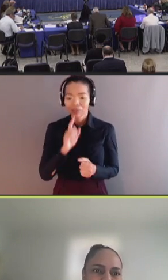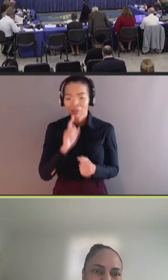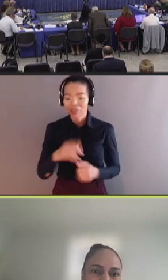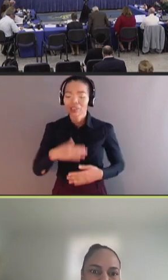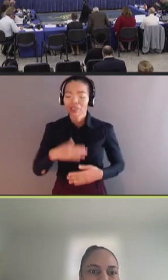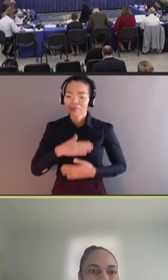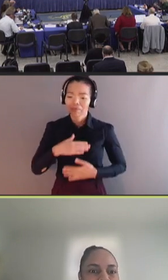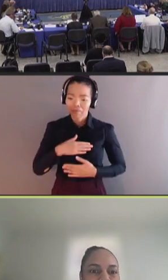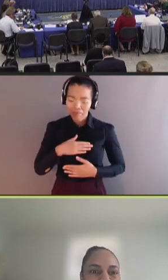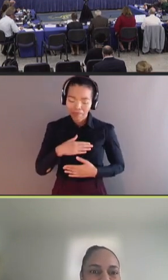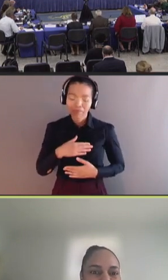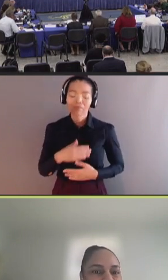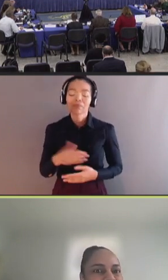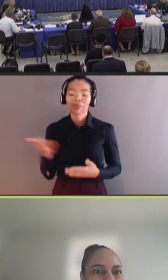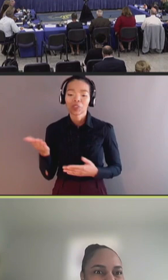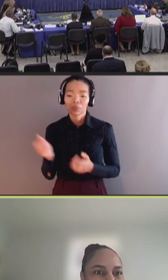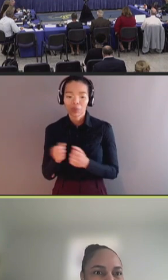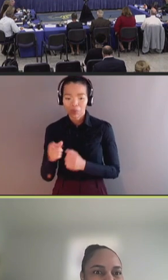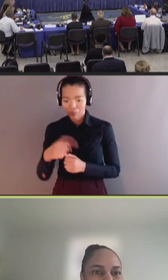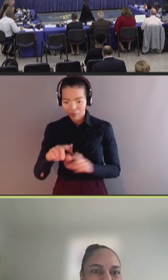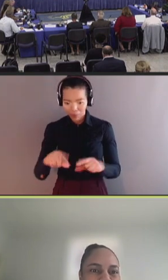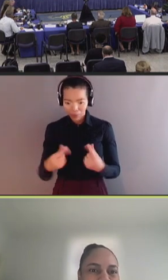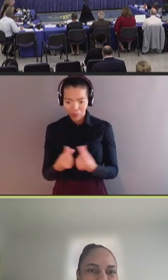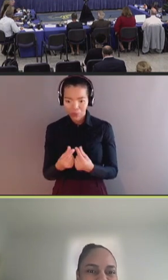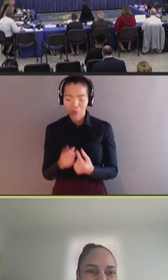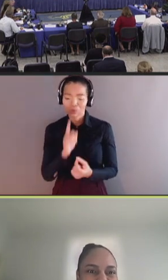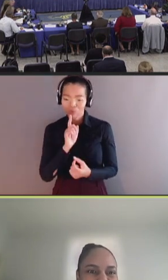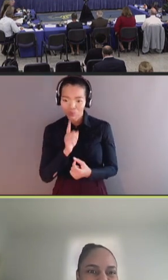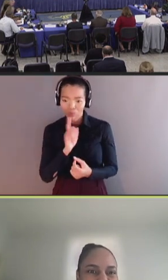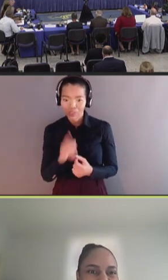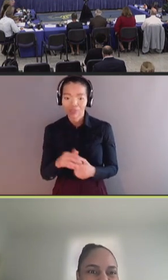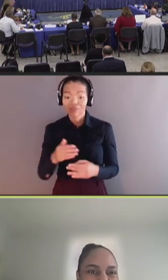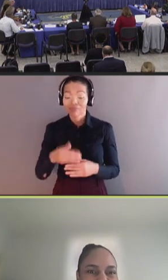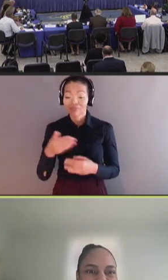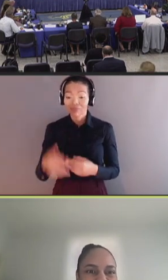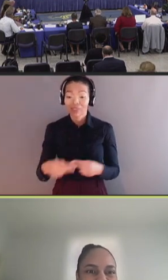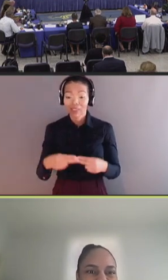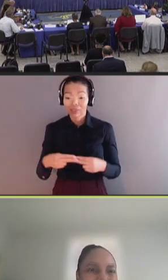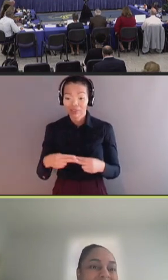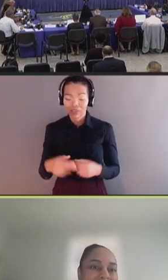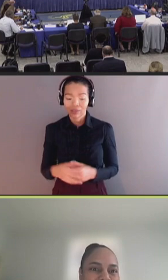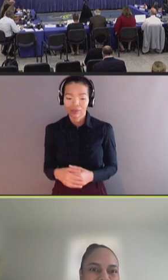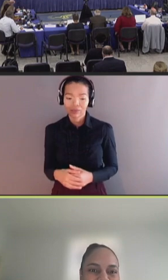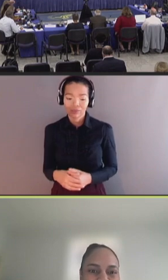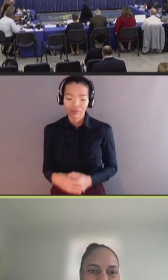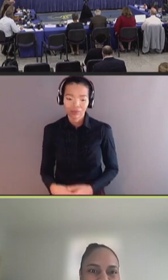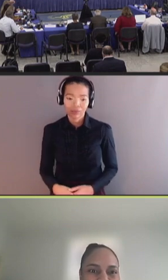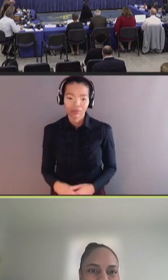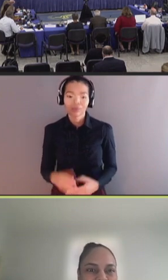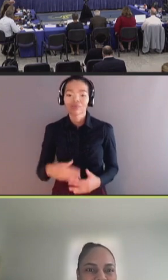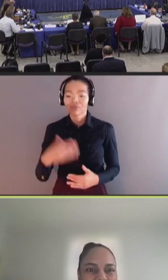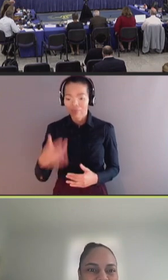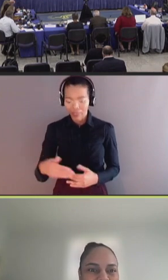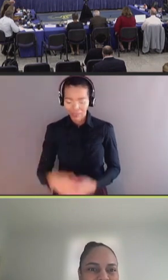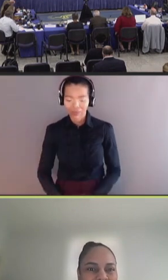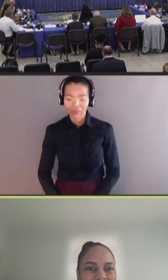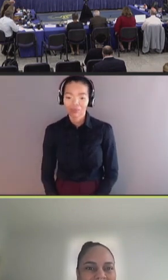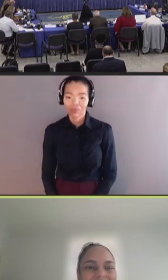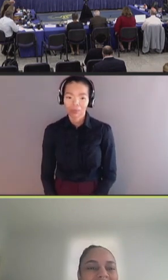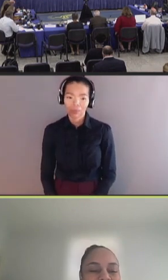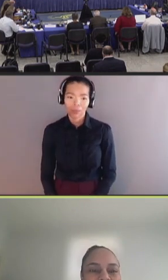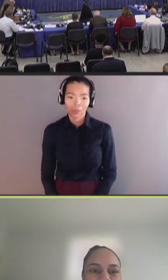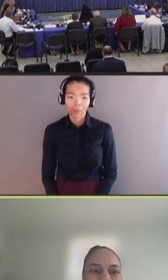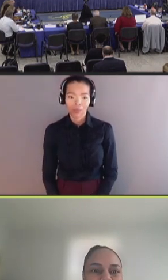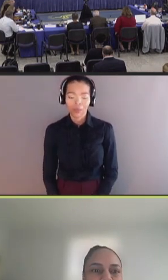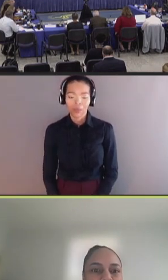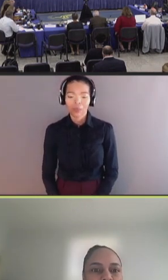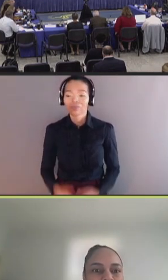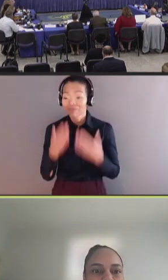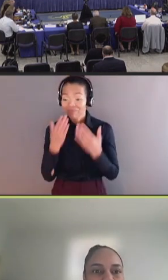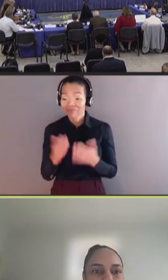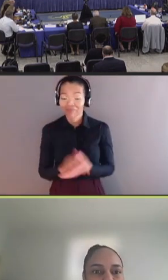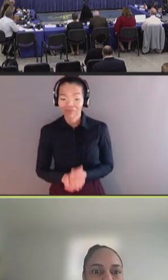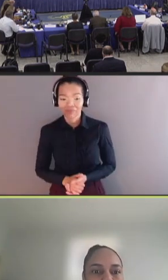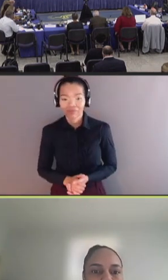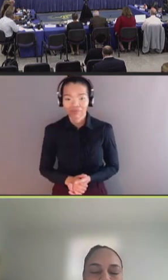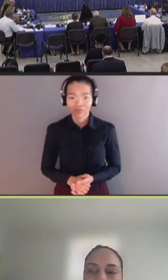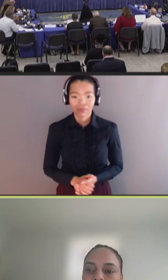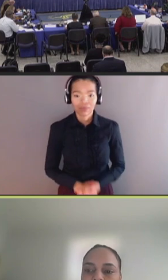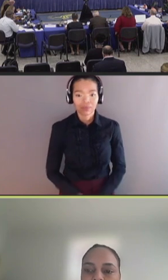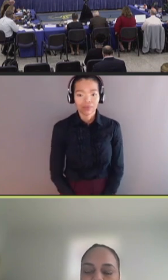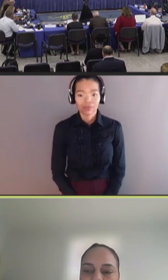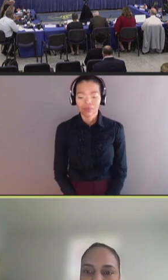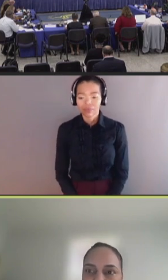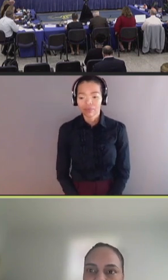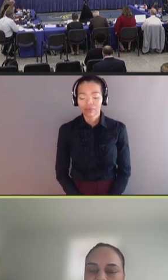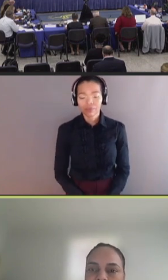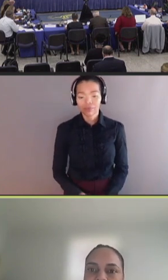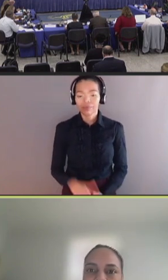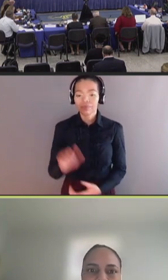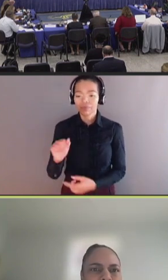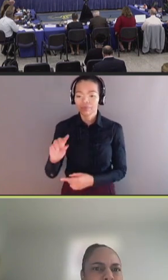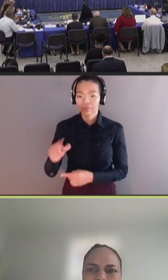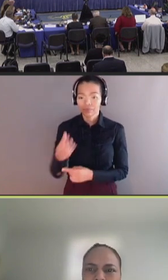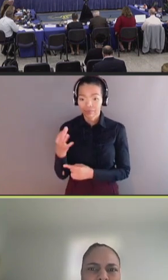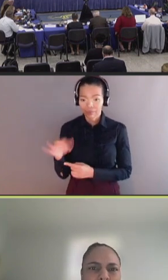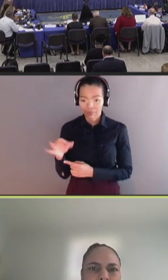group truly. Next slide, please. And next slide. Thank you. So, on August 19th, I think many of you